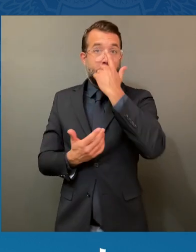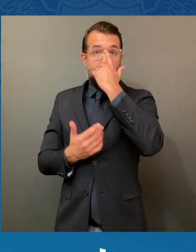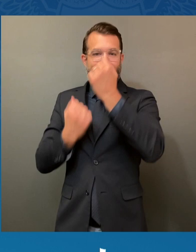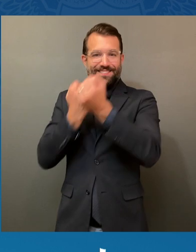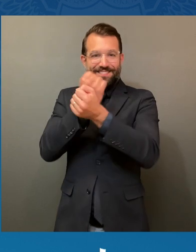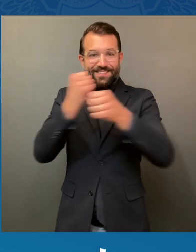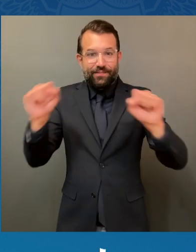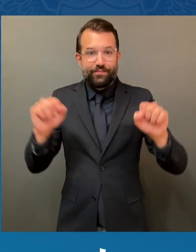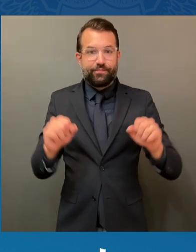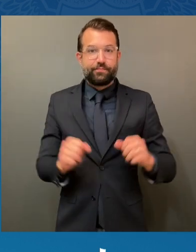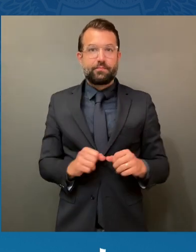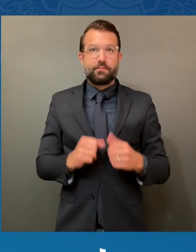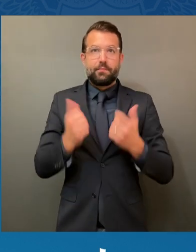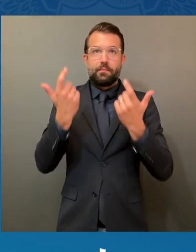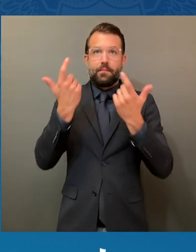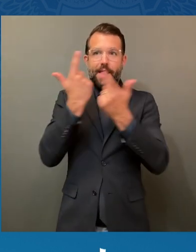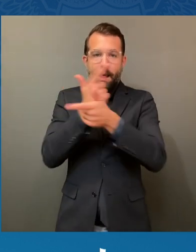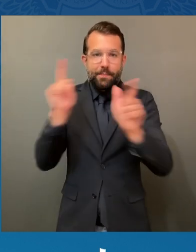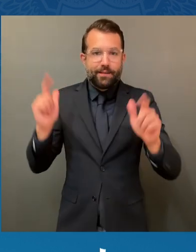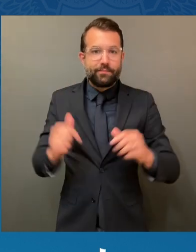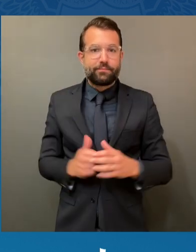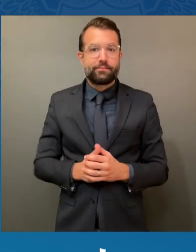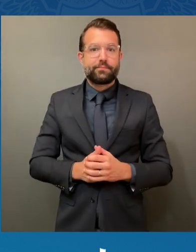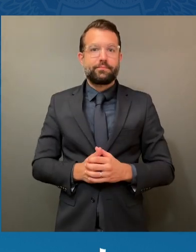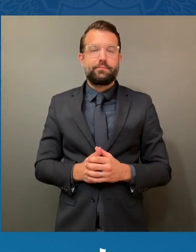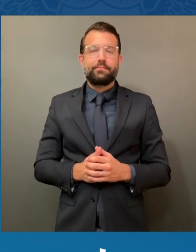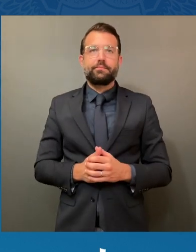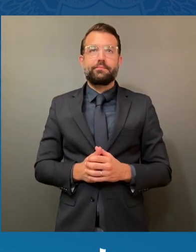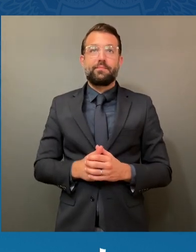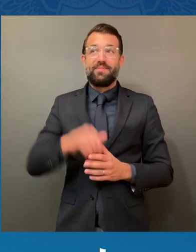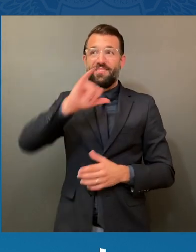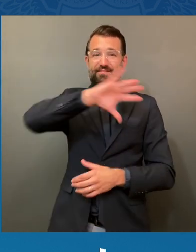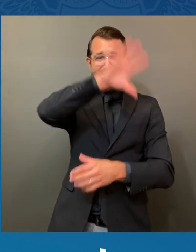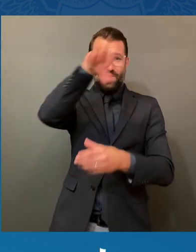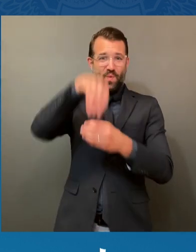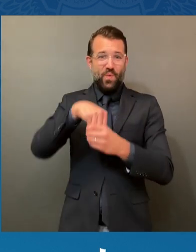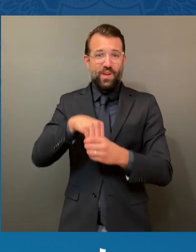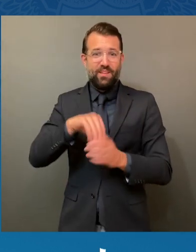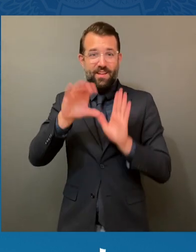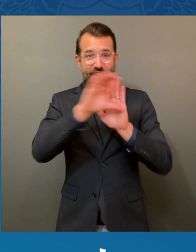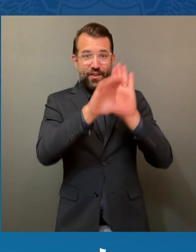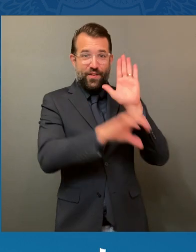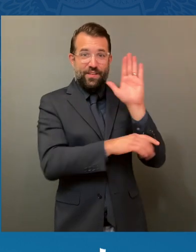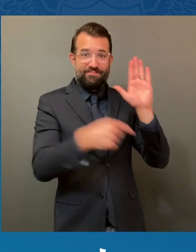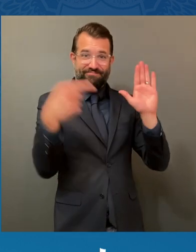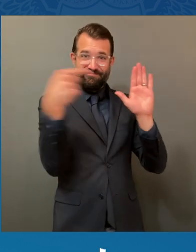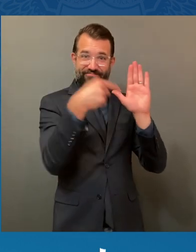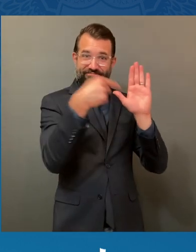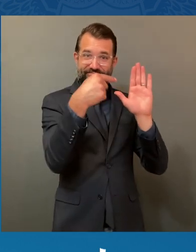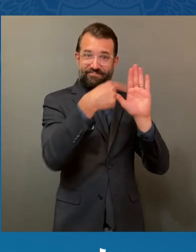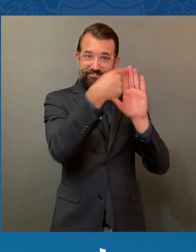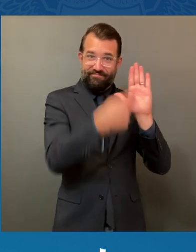principles enshrined in our Constitution. And guided by these principles then,